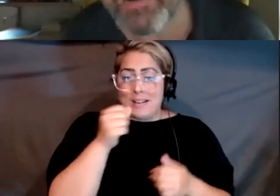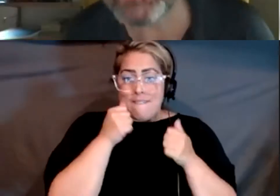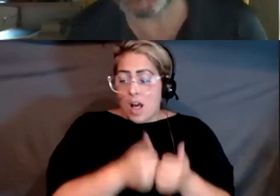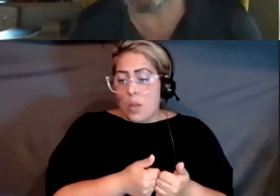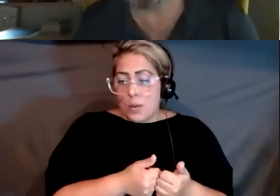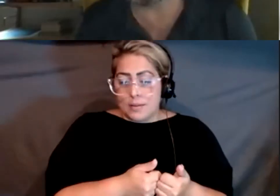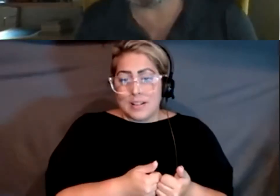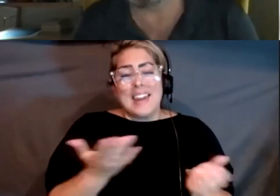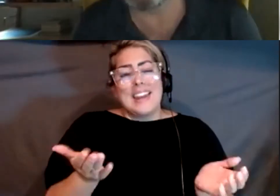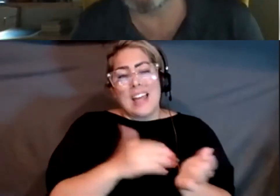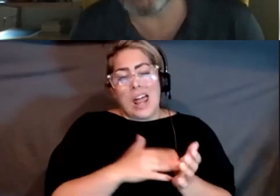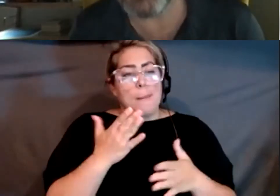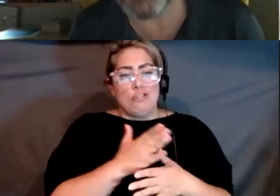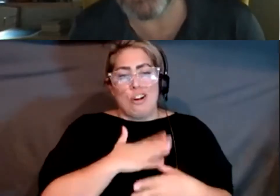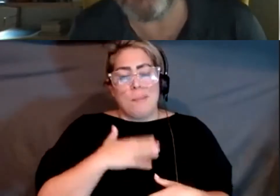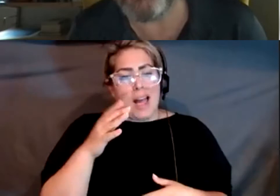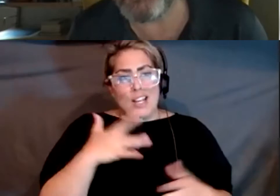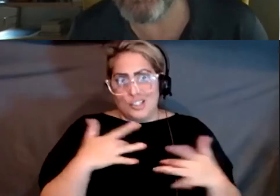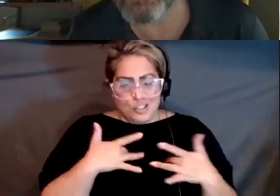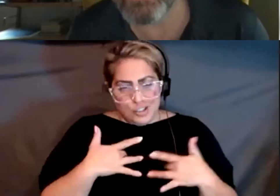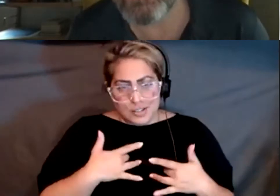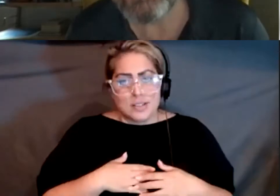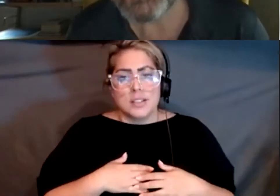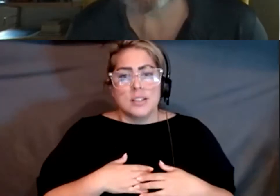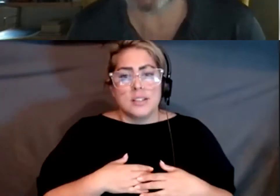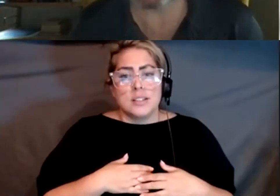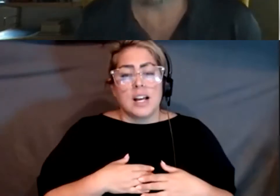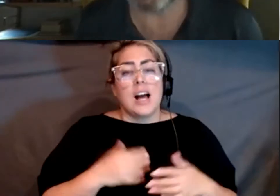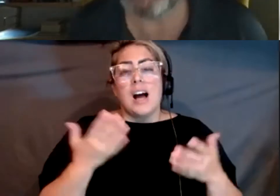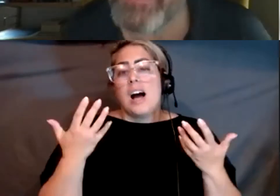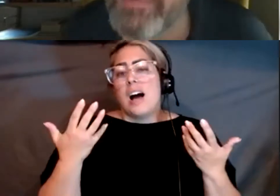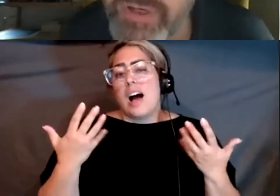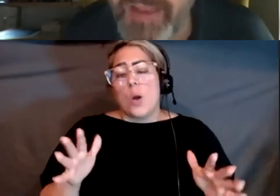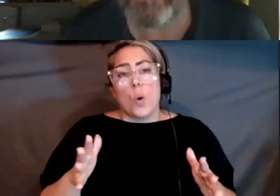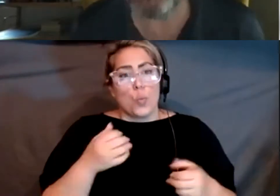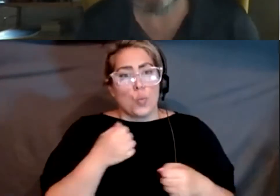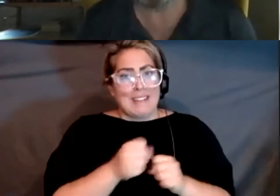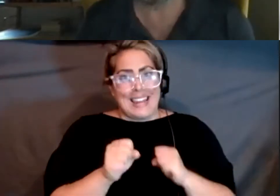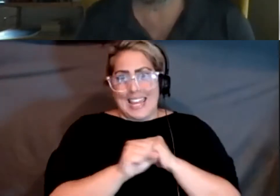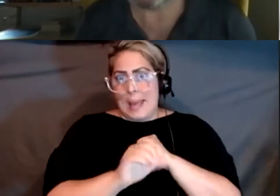to create a campaign that will come biting us in the ass. Pardon my